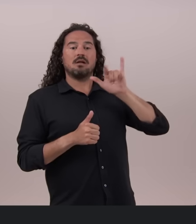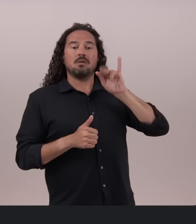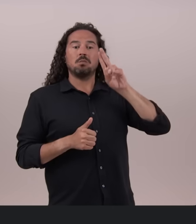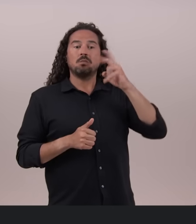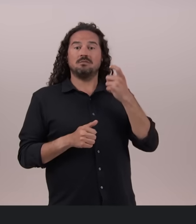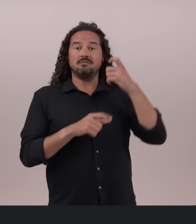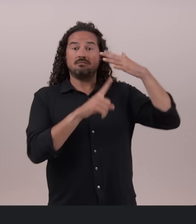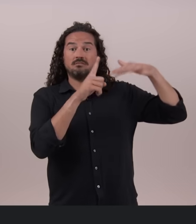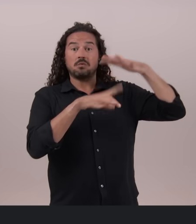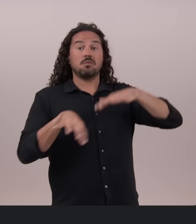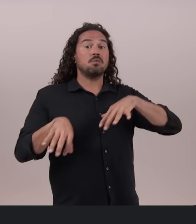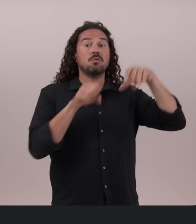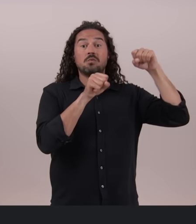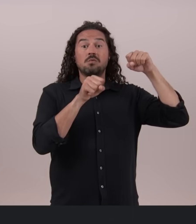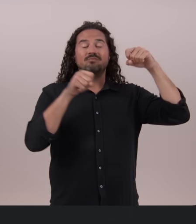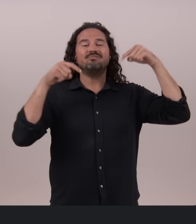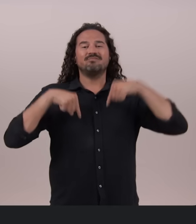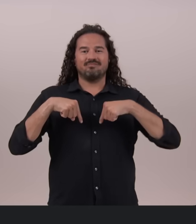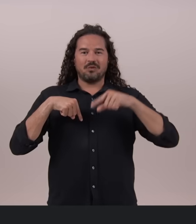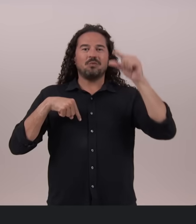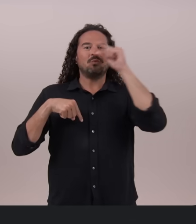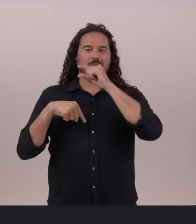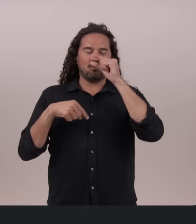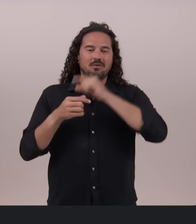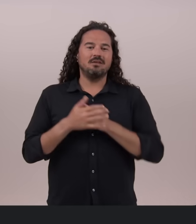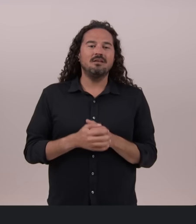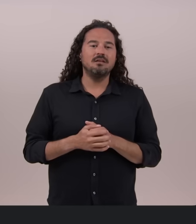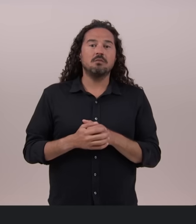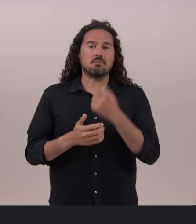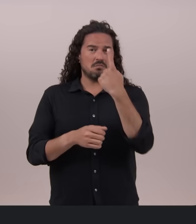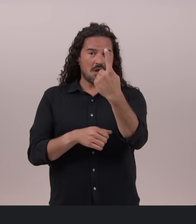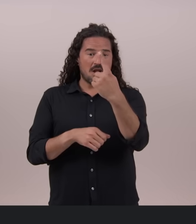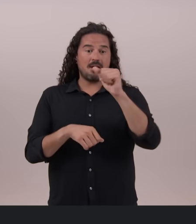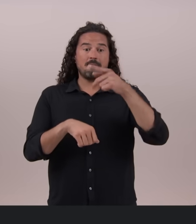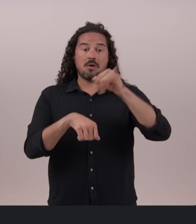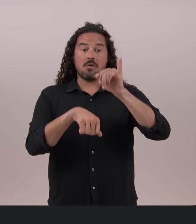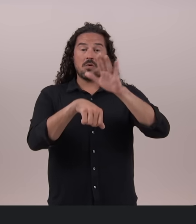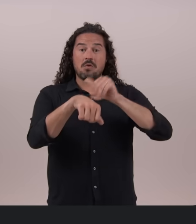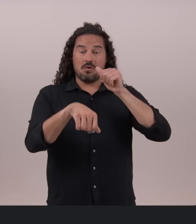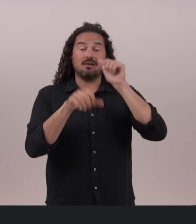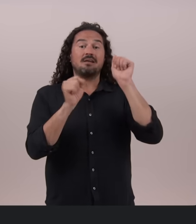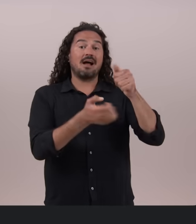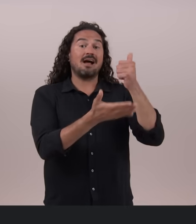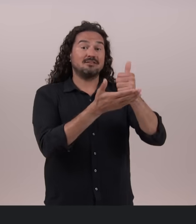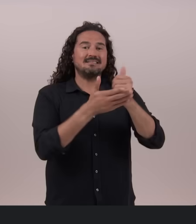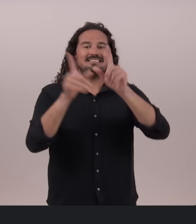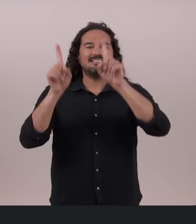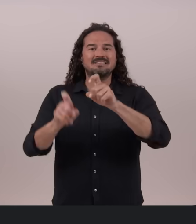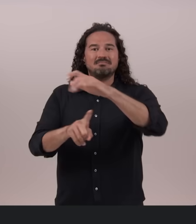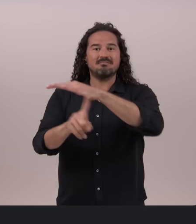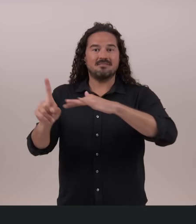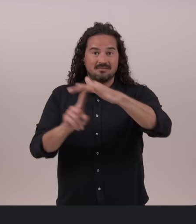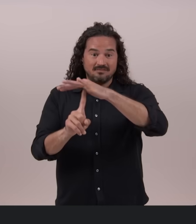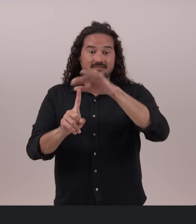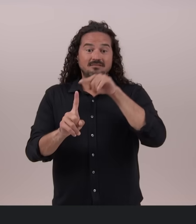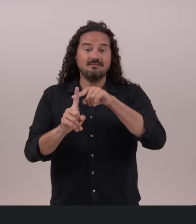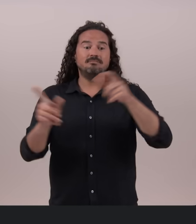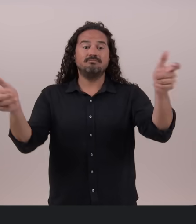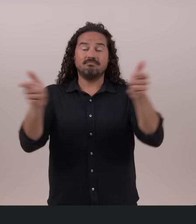In a single API call, you get the agent and the sandbox. We handle infrastructure so you can focus on building.